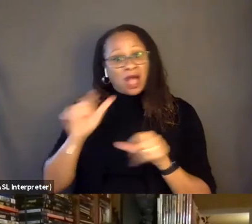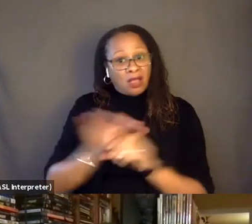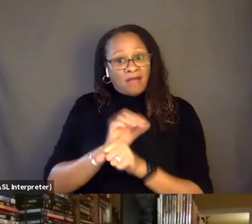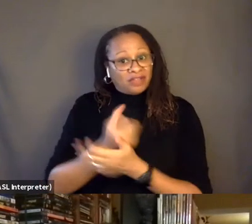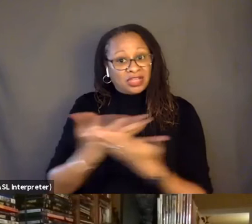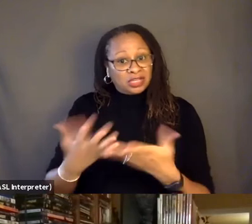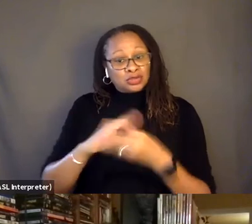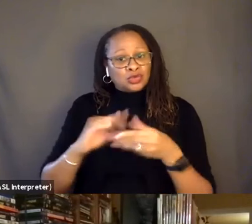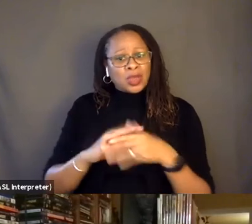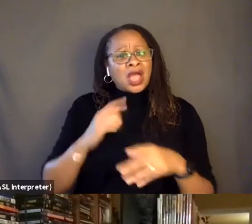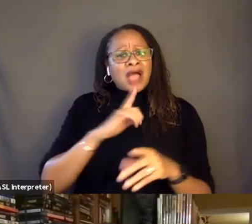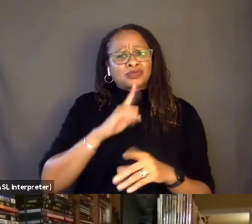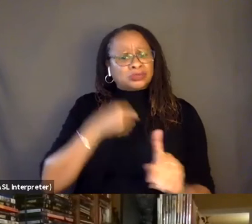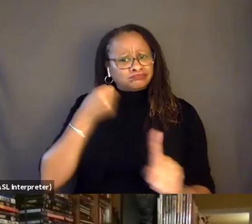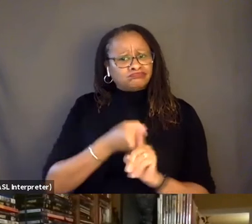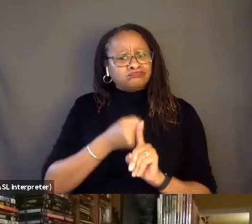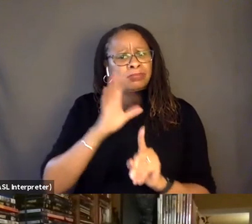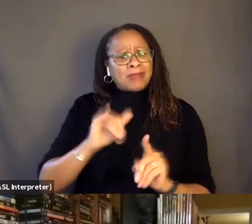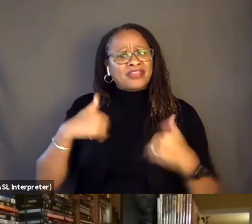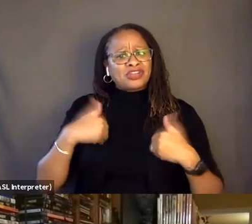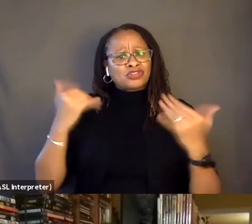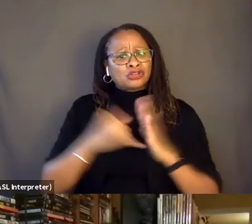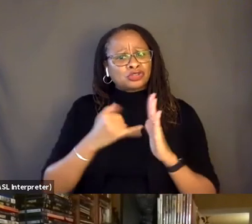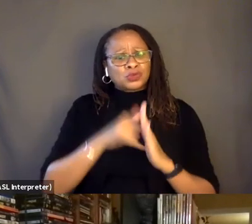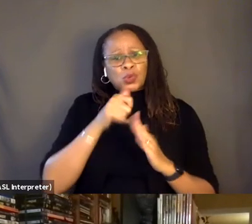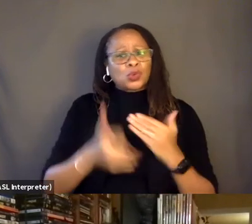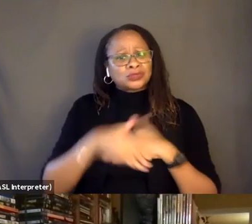I was particularly struck by the young journalist who was covering the killings